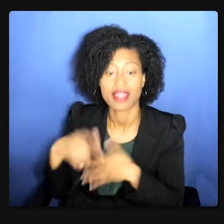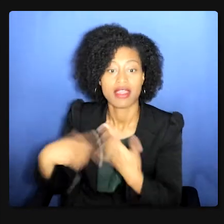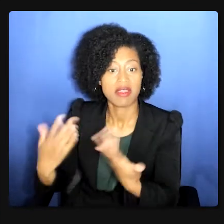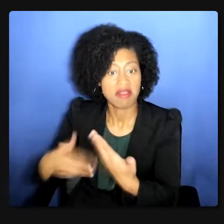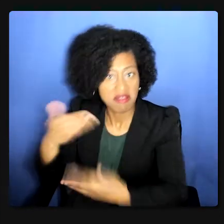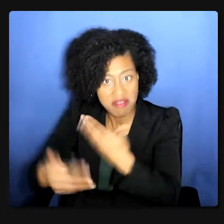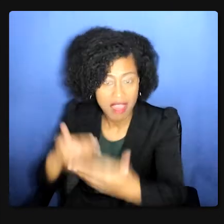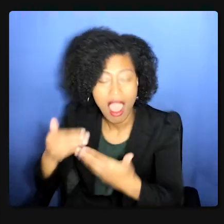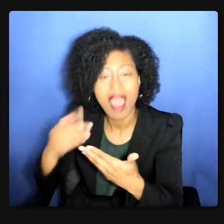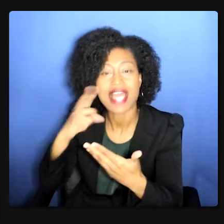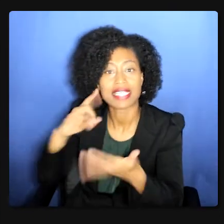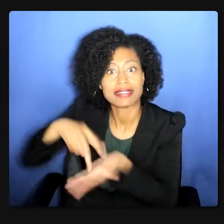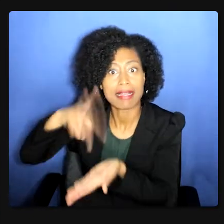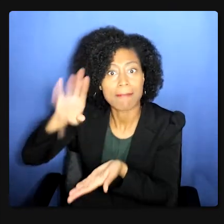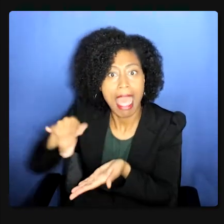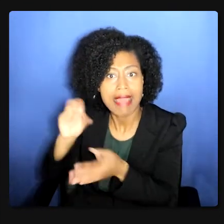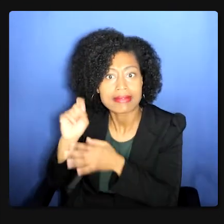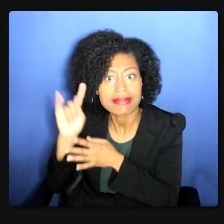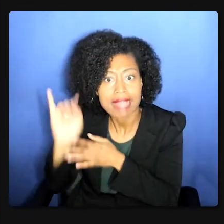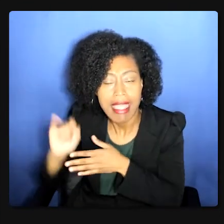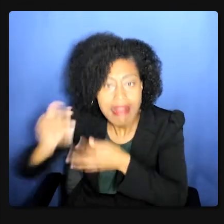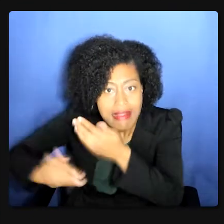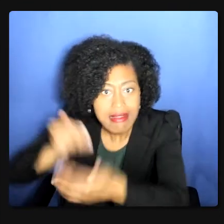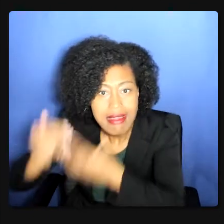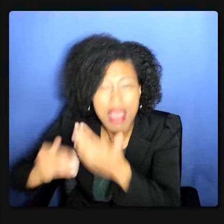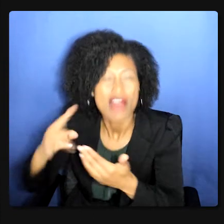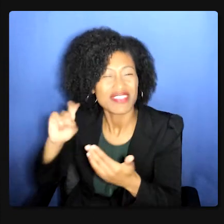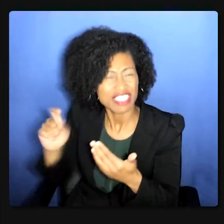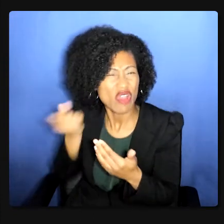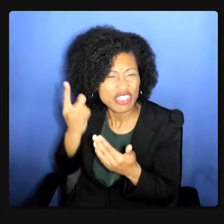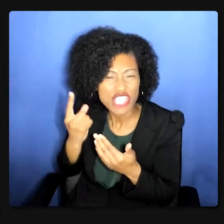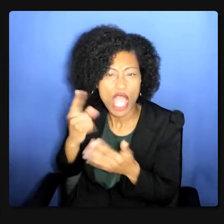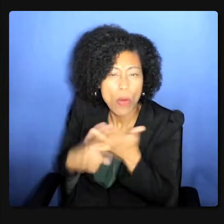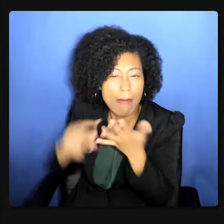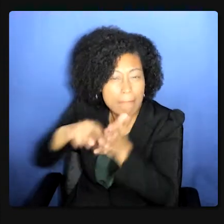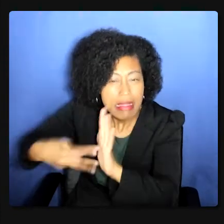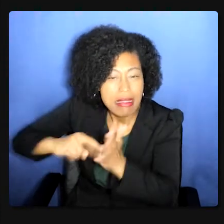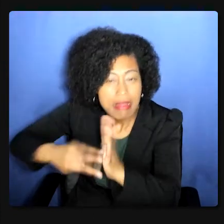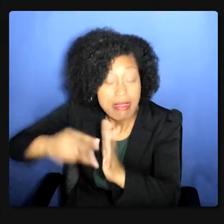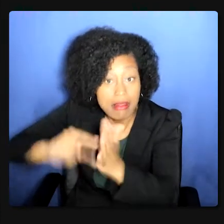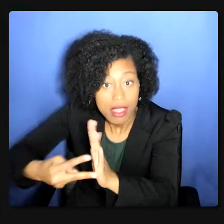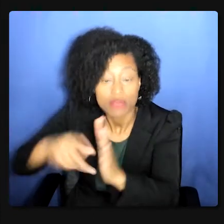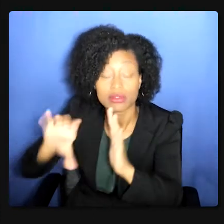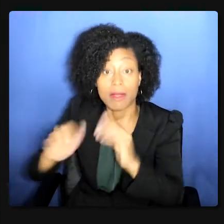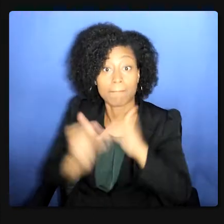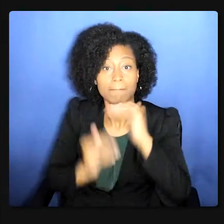the standing by state and the active state we talk about before, right? So we need to build something